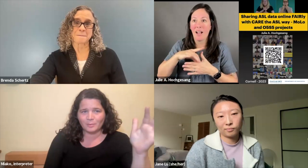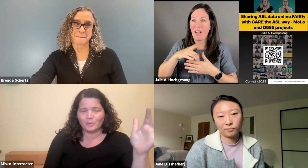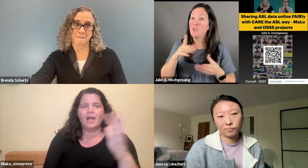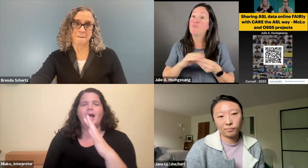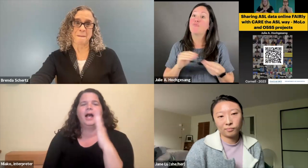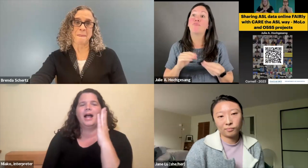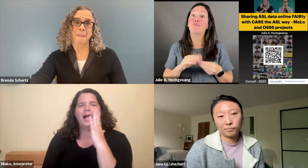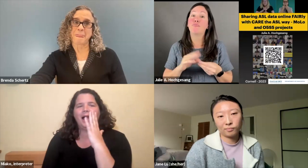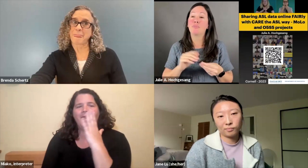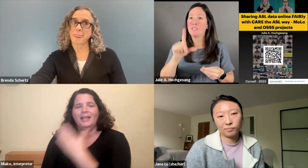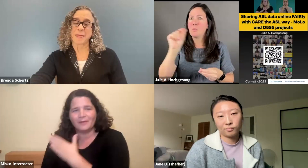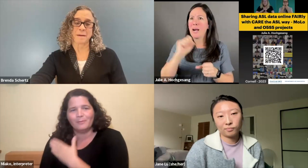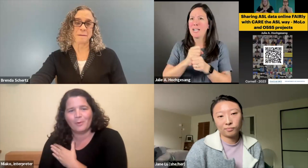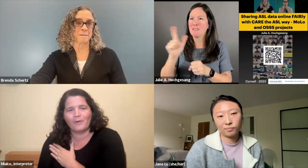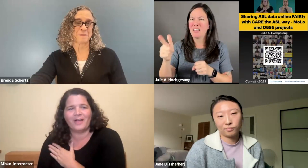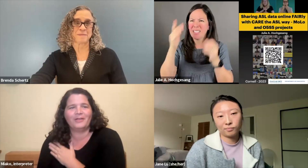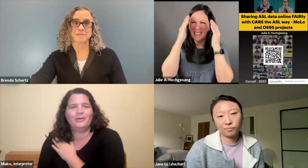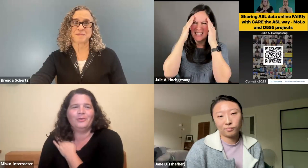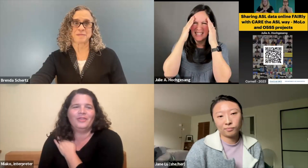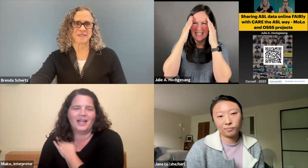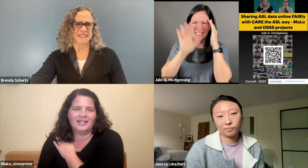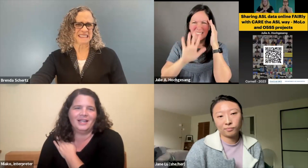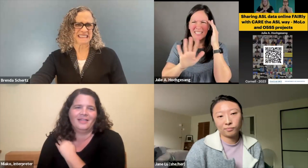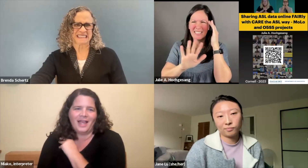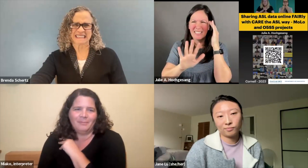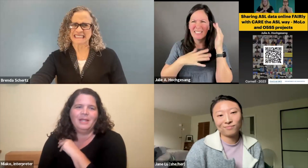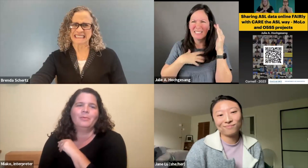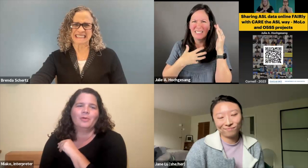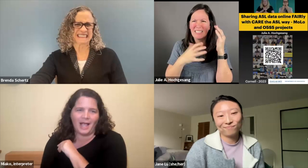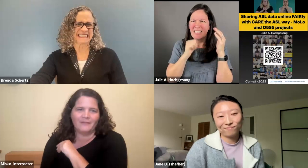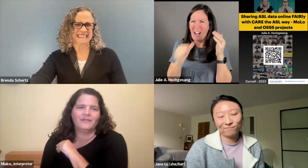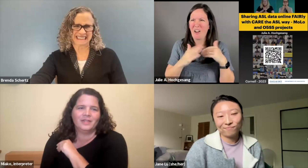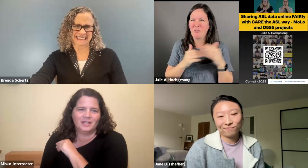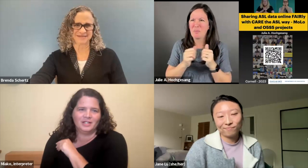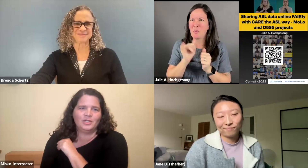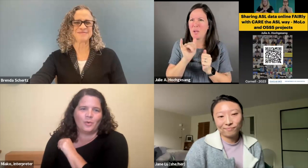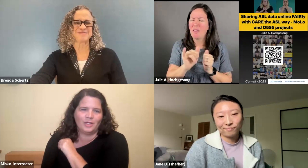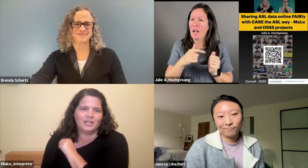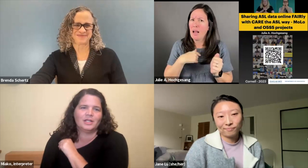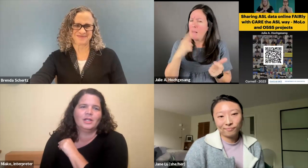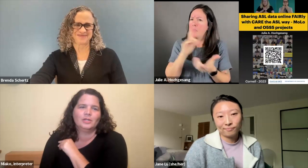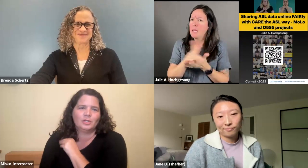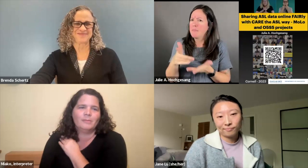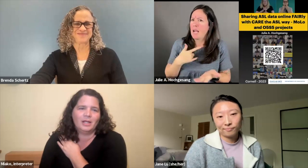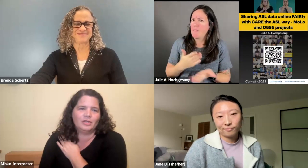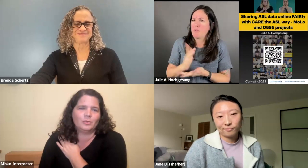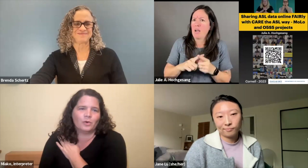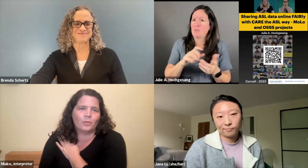comfortable I even more value the idea that people have the choice to make sure